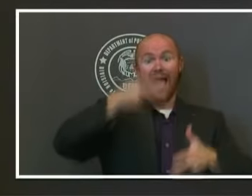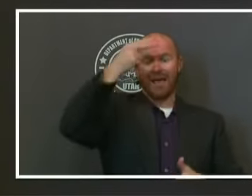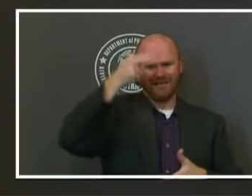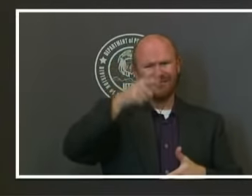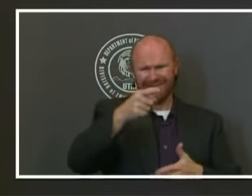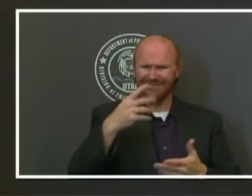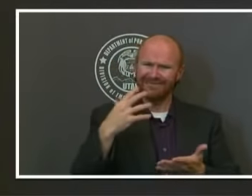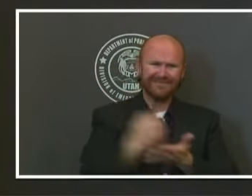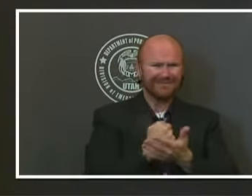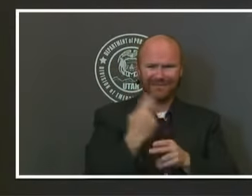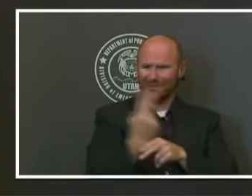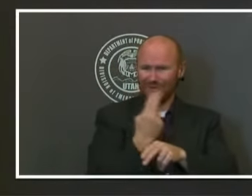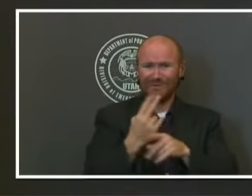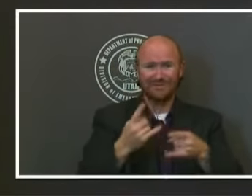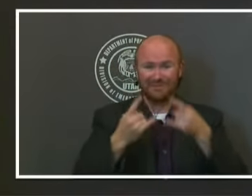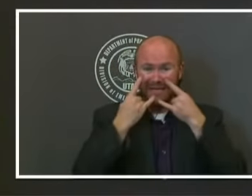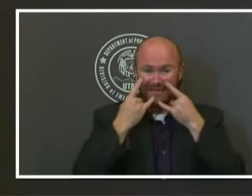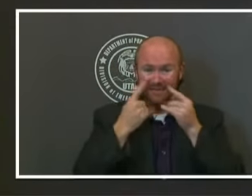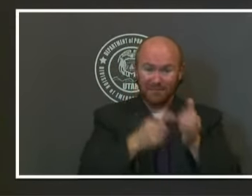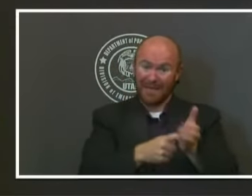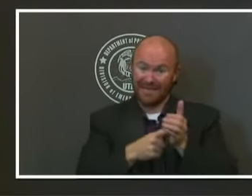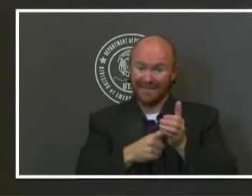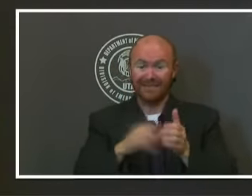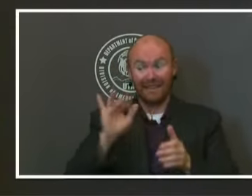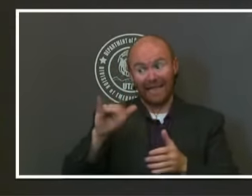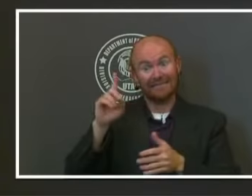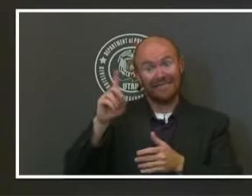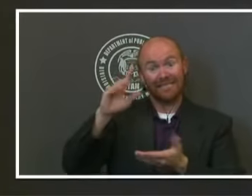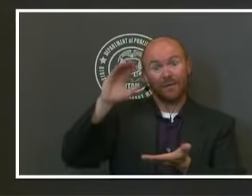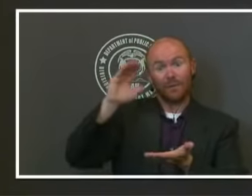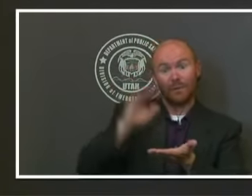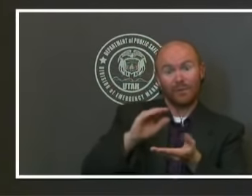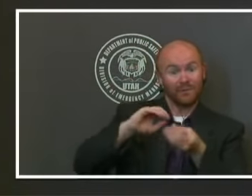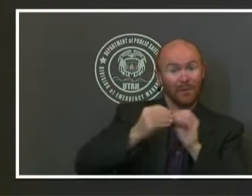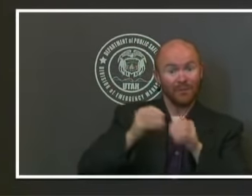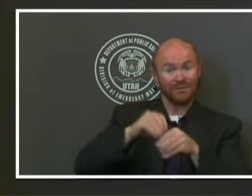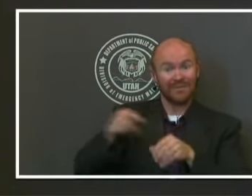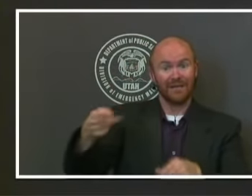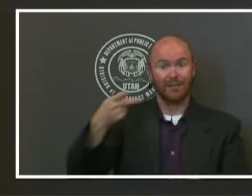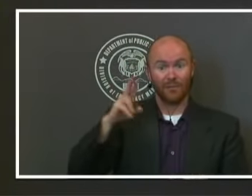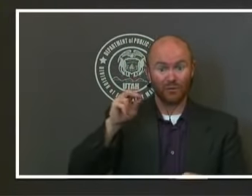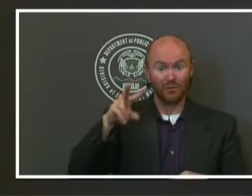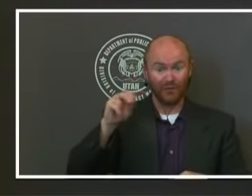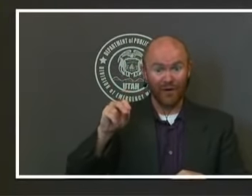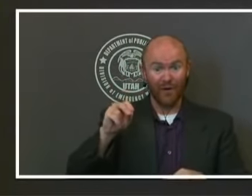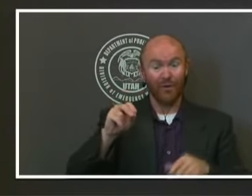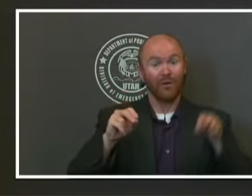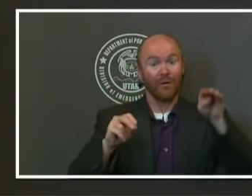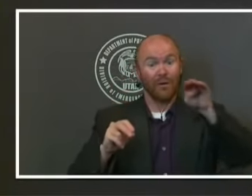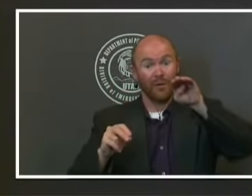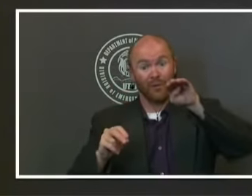these measures work the decrease the number of cases which